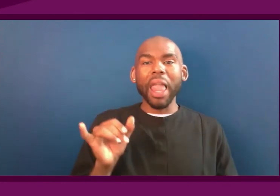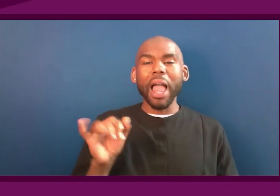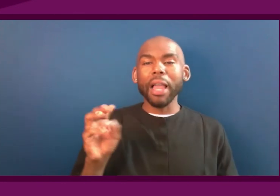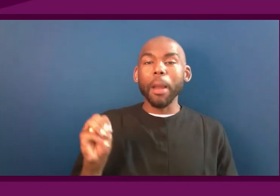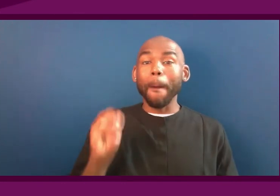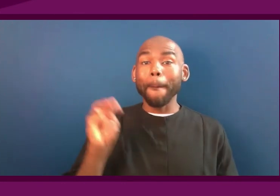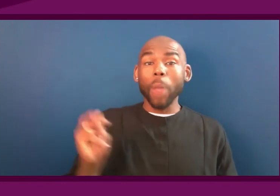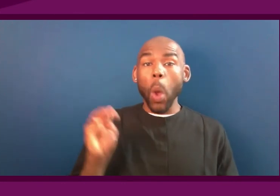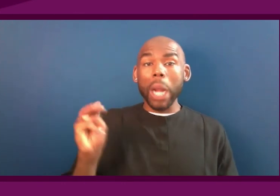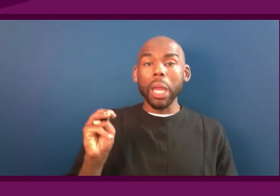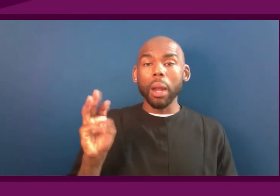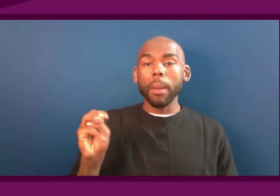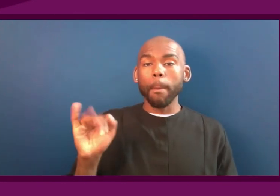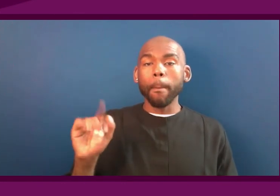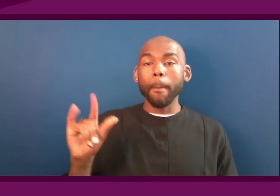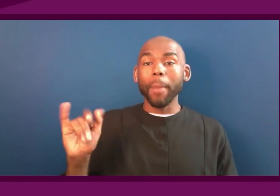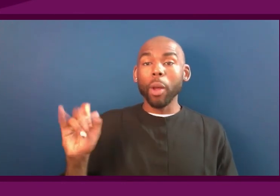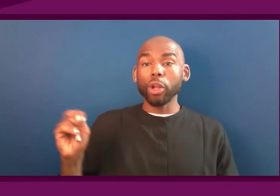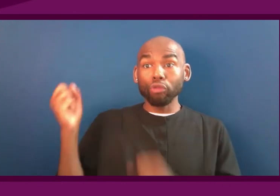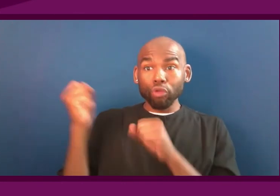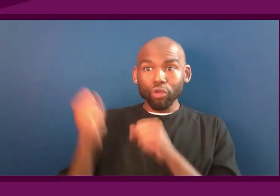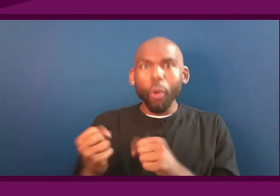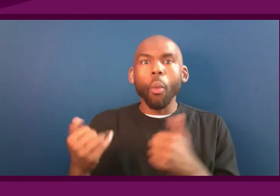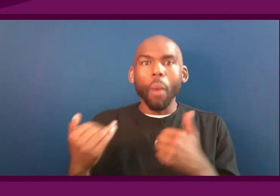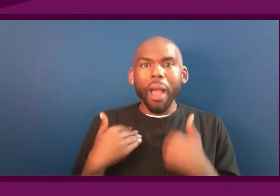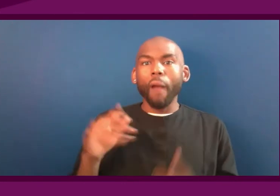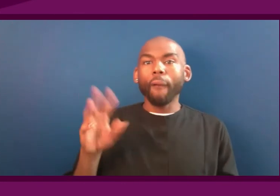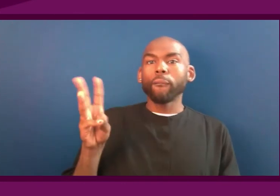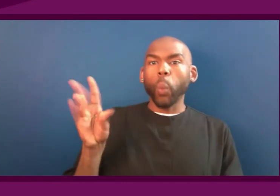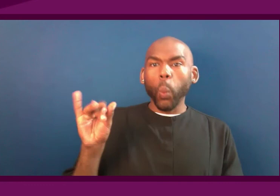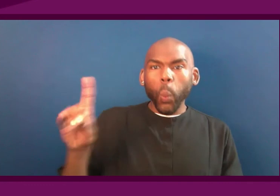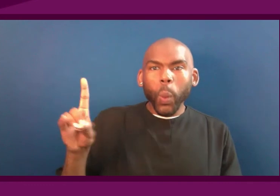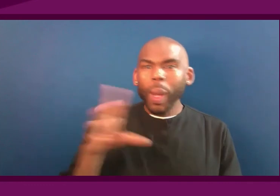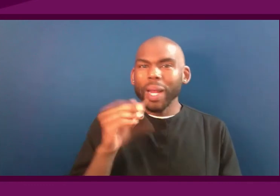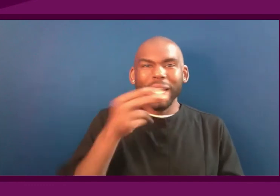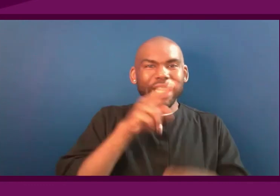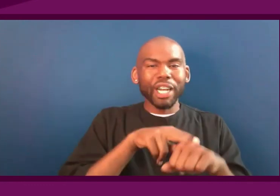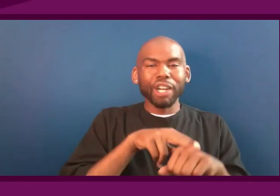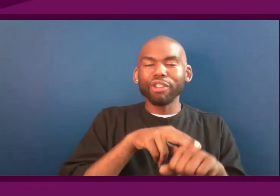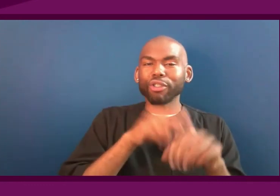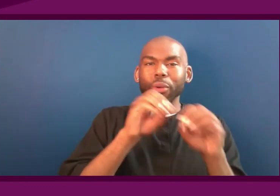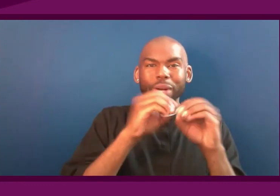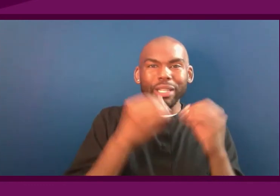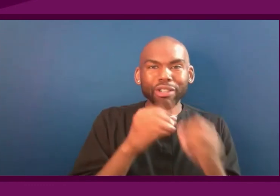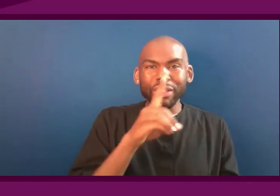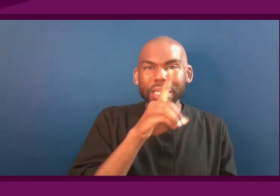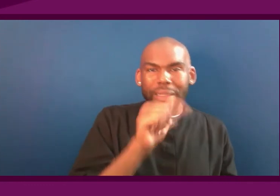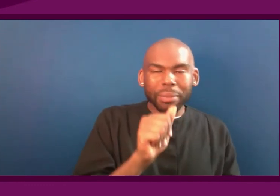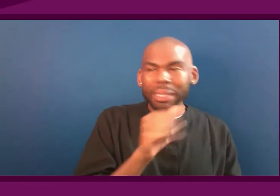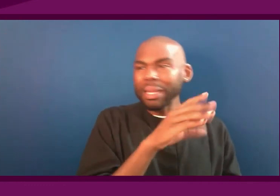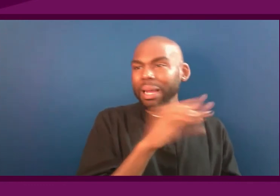don't include us, we're going to talk about it. So I mean, society is going to have to take a stand